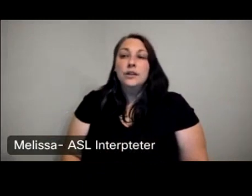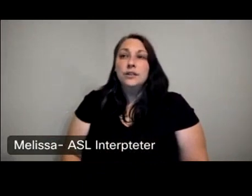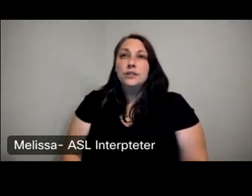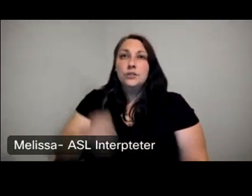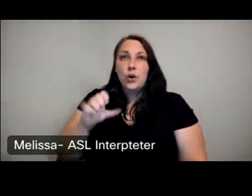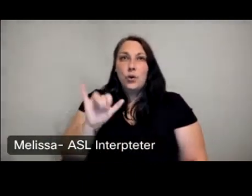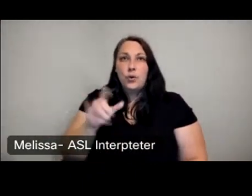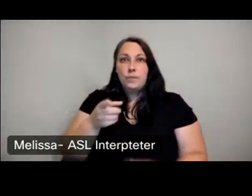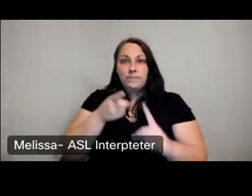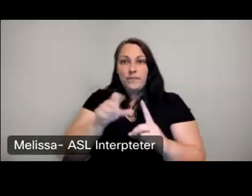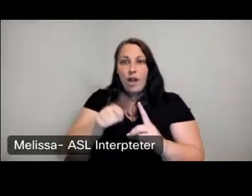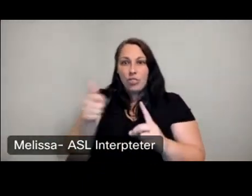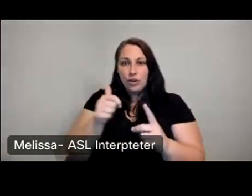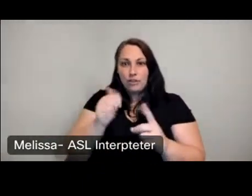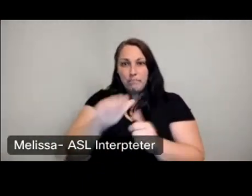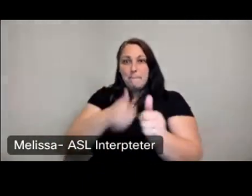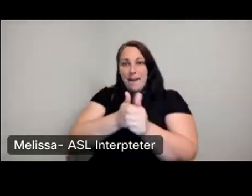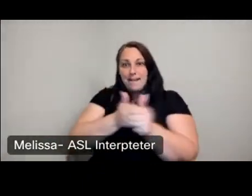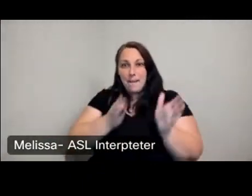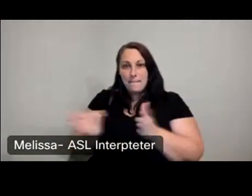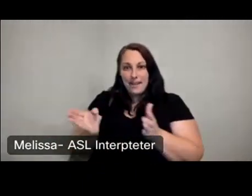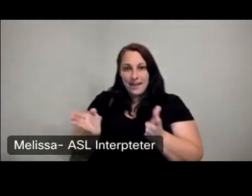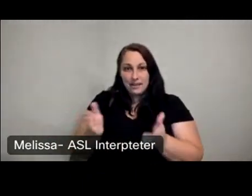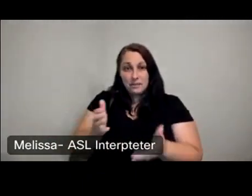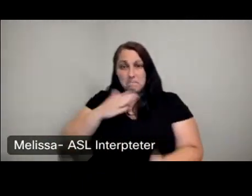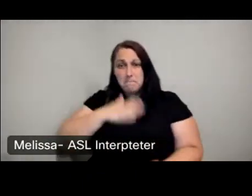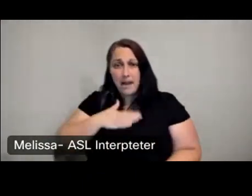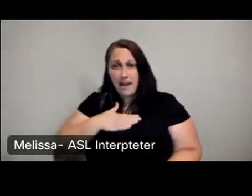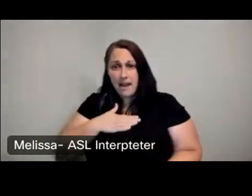is there another plan I'm not saying it has to be my plan it could be your plan I'd be supportive